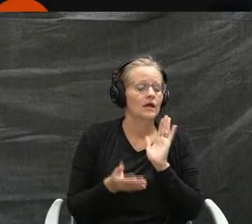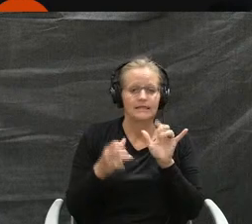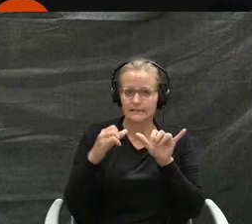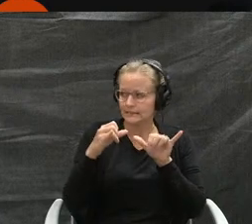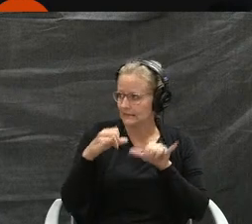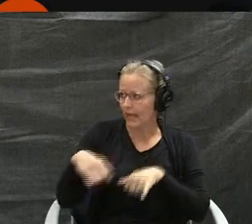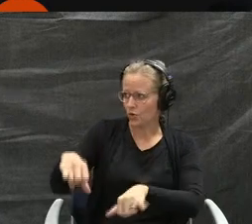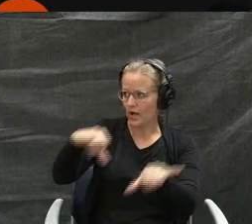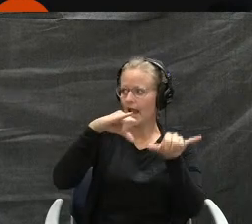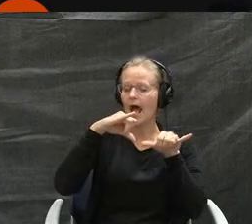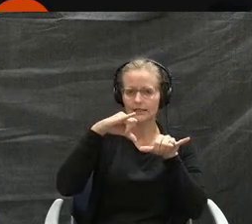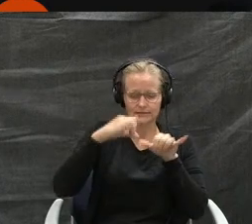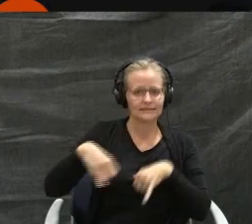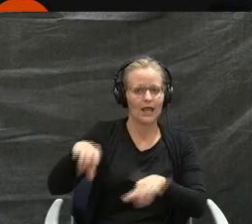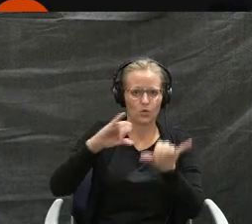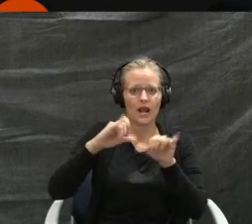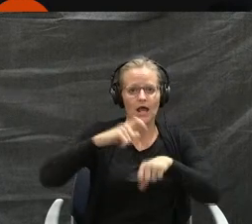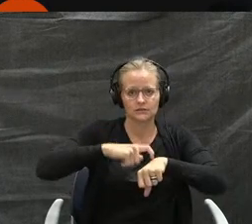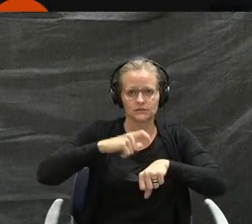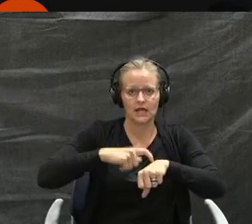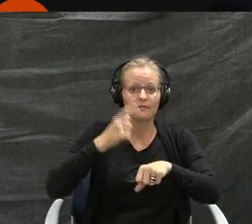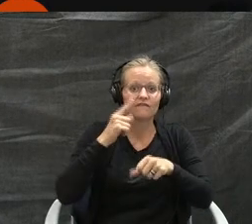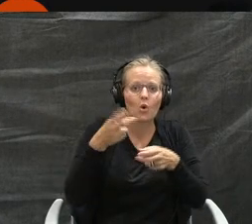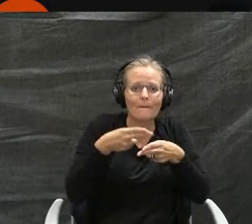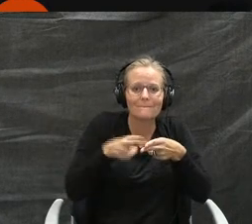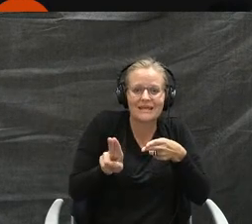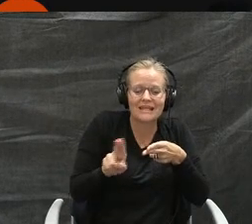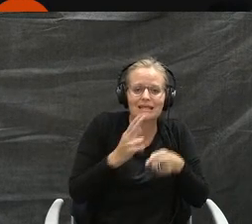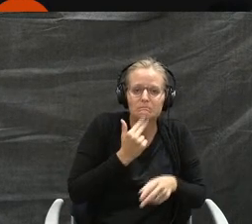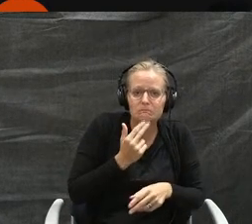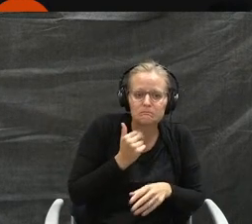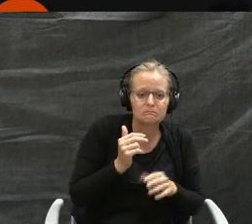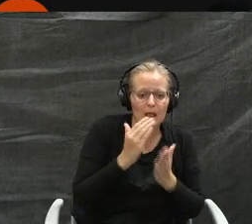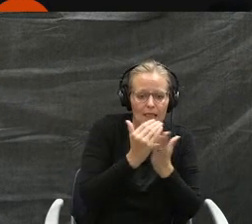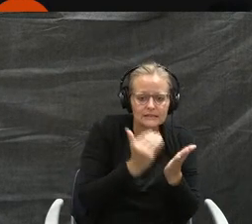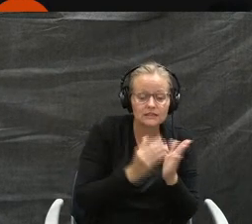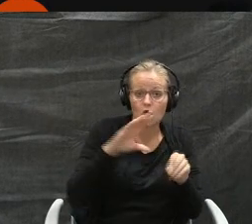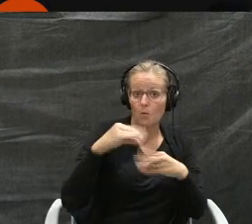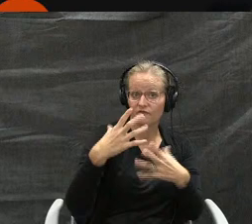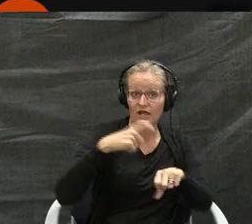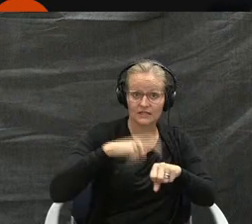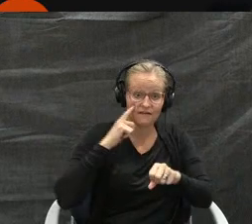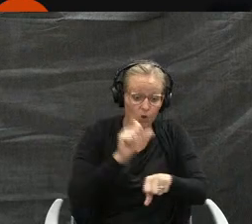students during many lessons. Provide them with time to work and later be able to circle